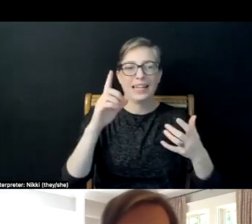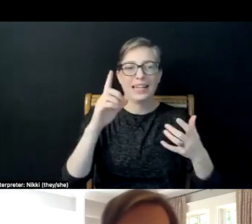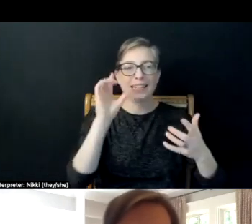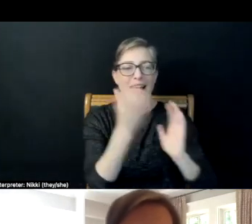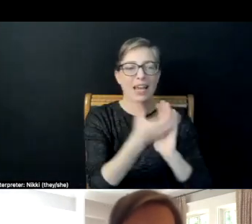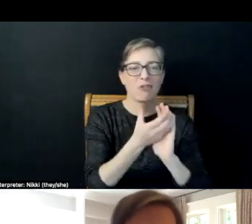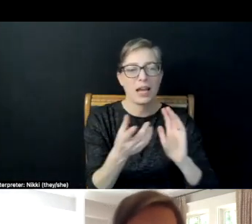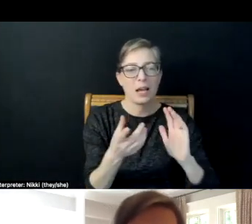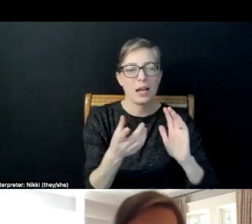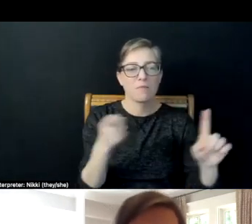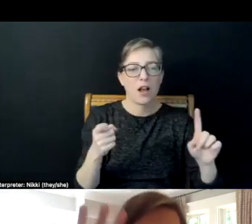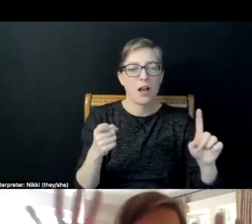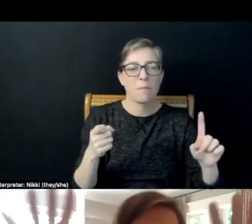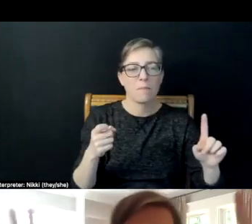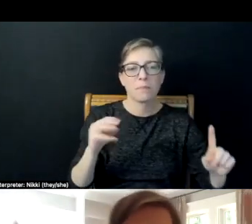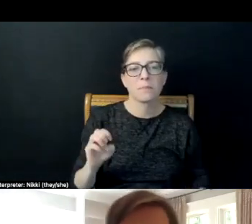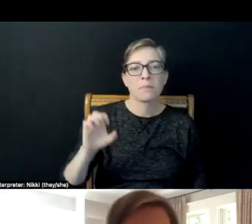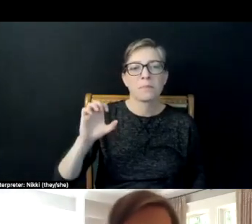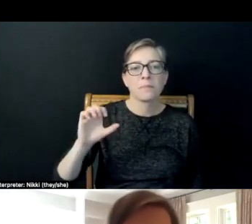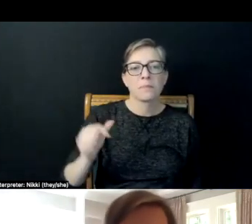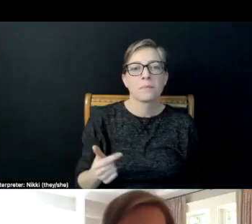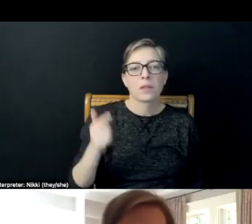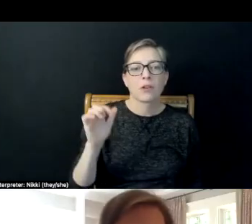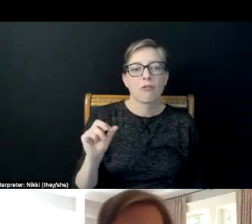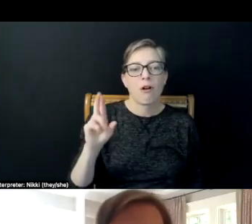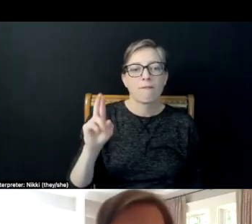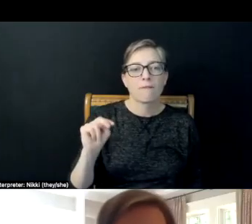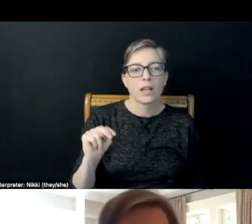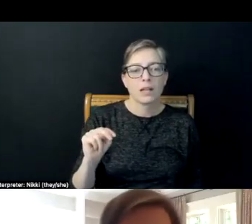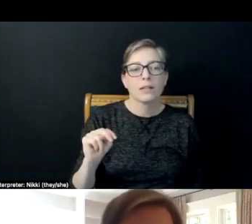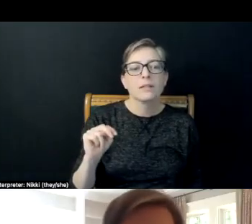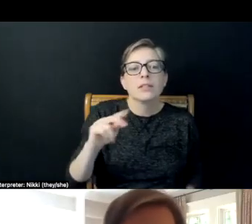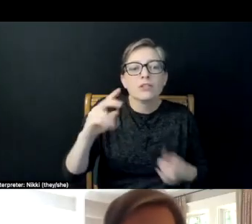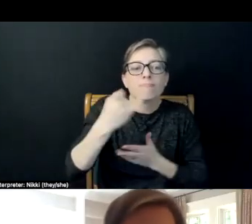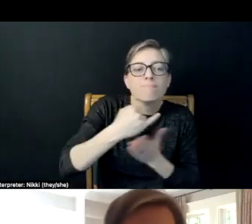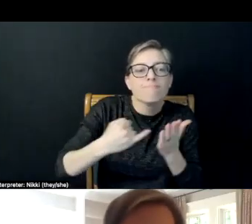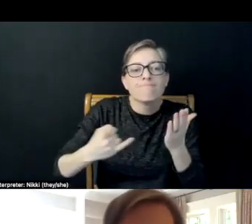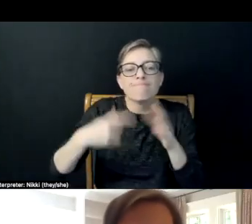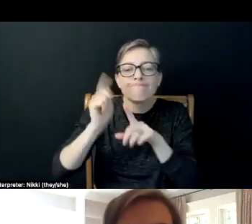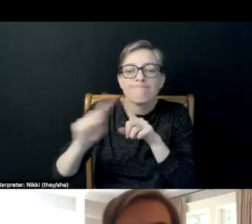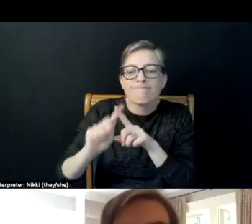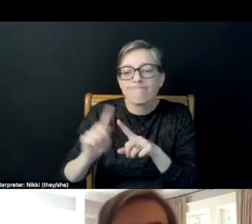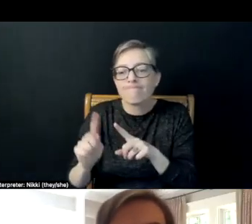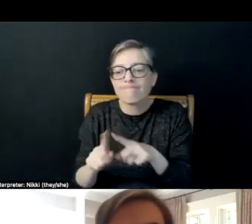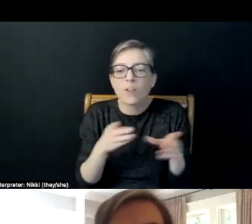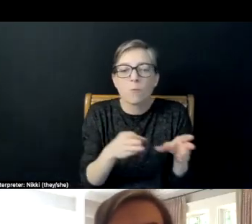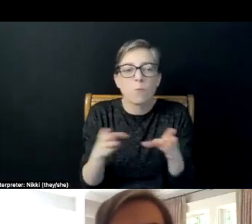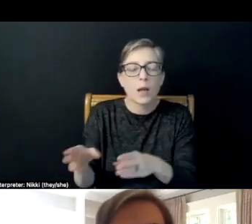she just drew all of the different ways that trauma can come into the ICU and this quote from Michael Hynan